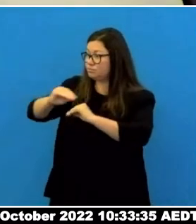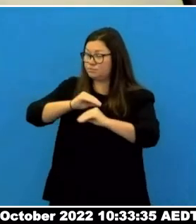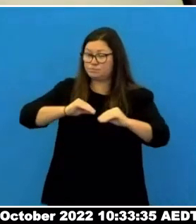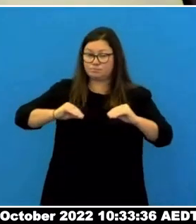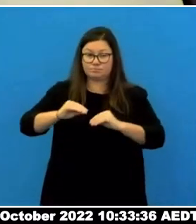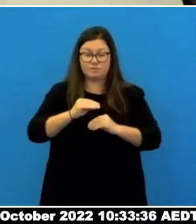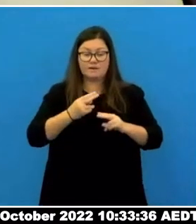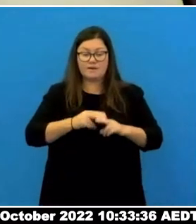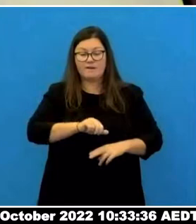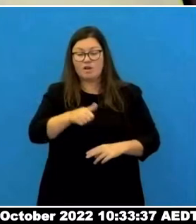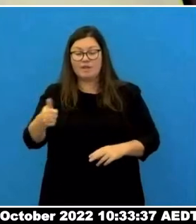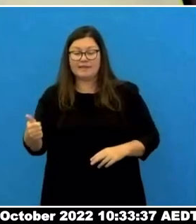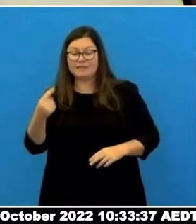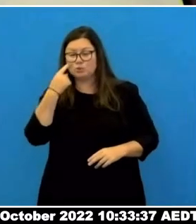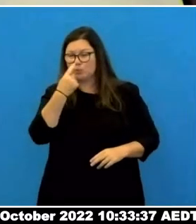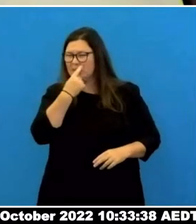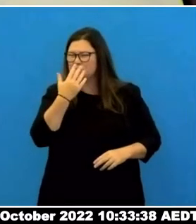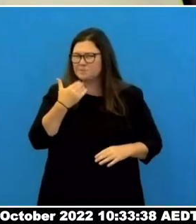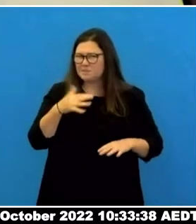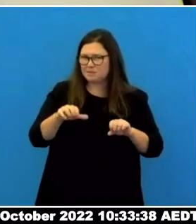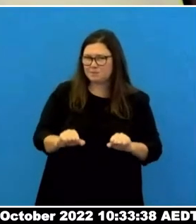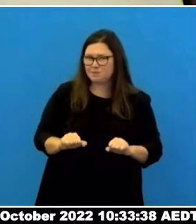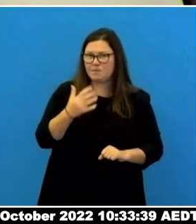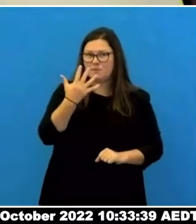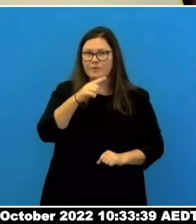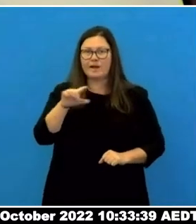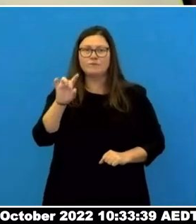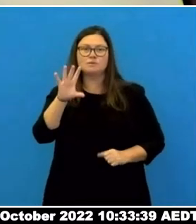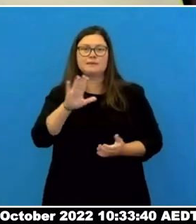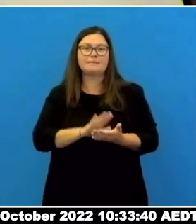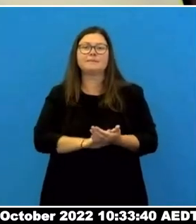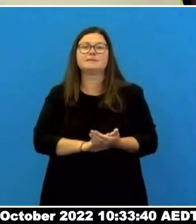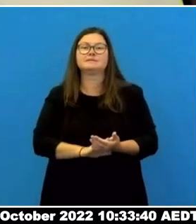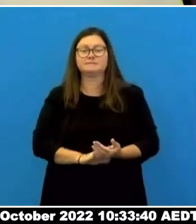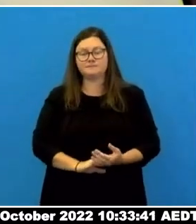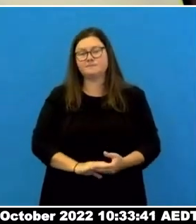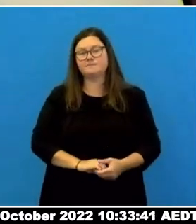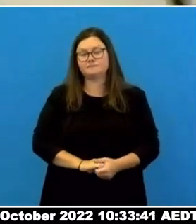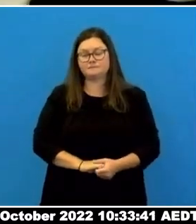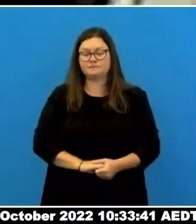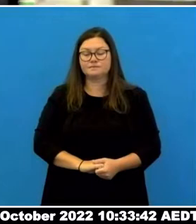So five or so minutes. Thank you. Yes. Thank you again, Commissioner. And we will have a short adjournment. Thank you for having me.